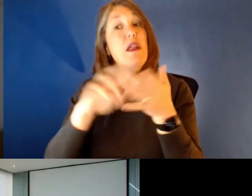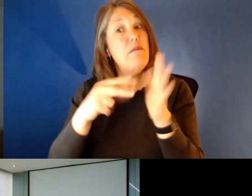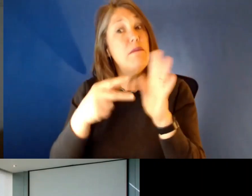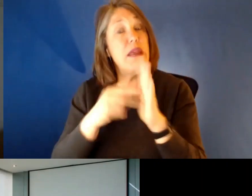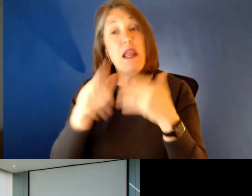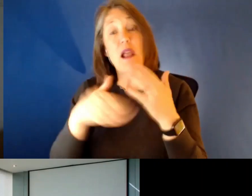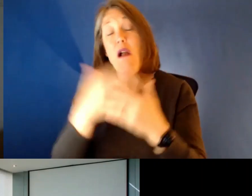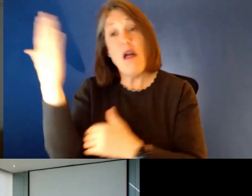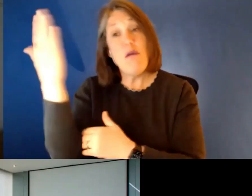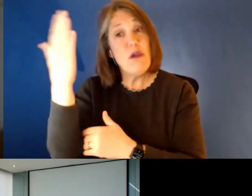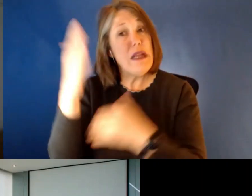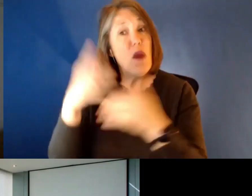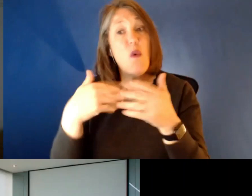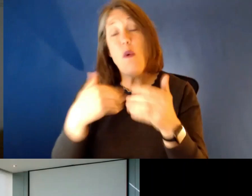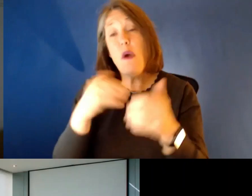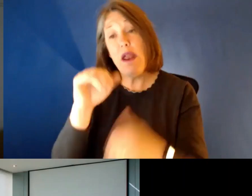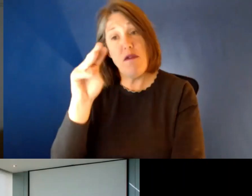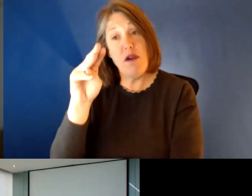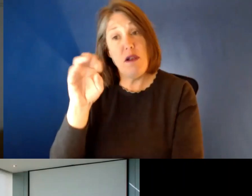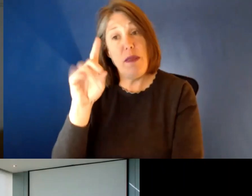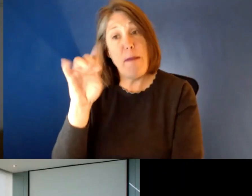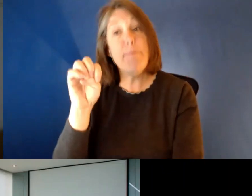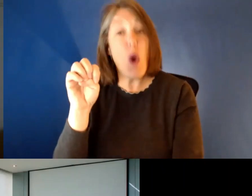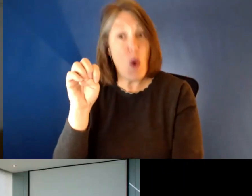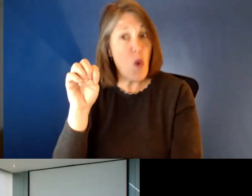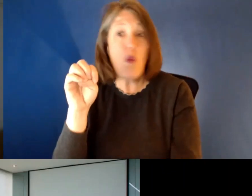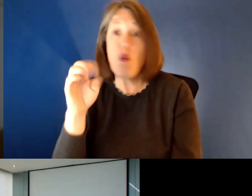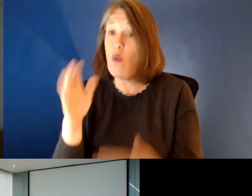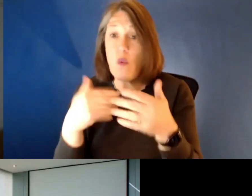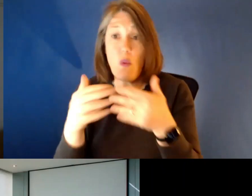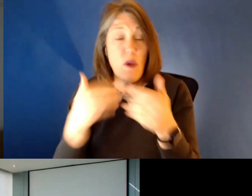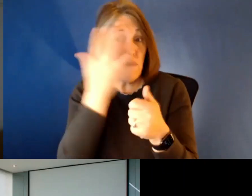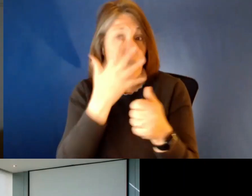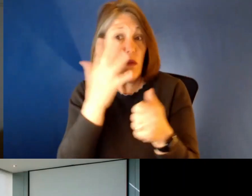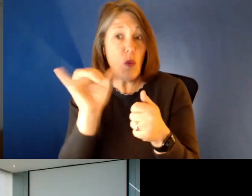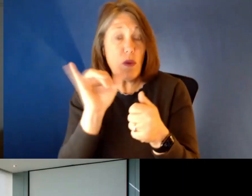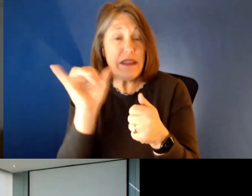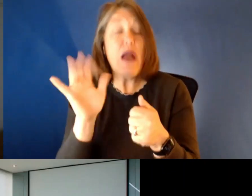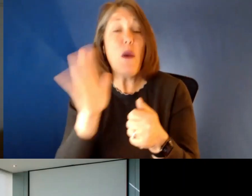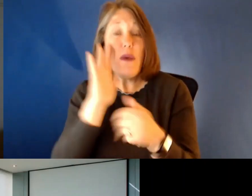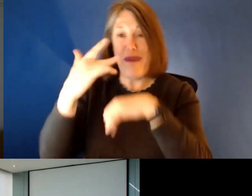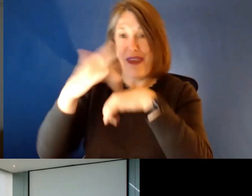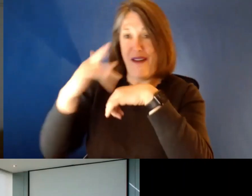whatever the modality, and available in an on-demand library.